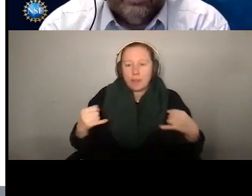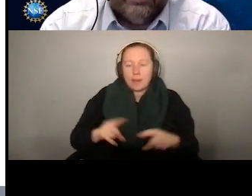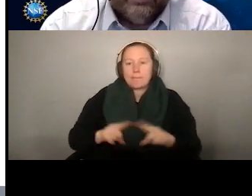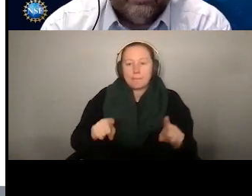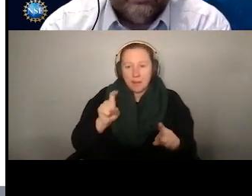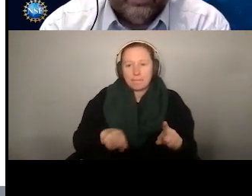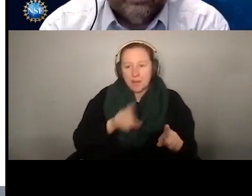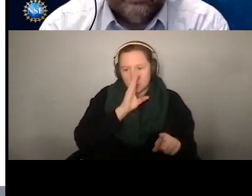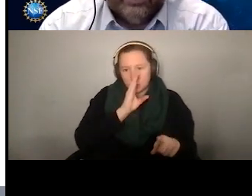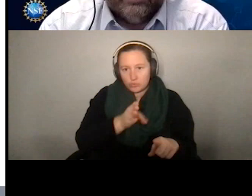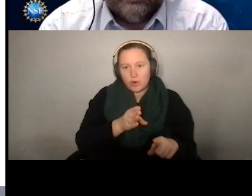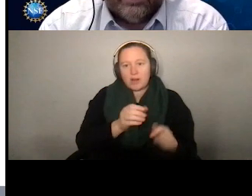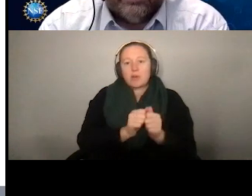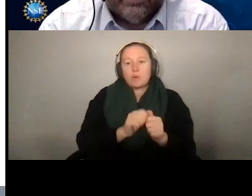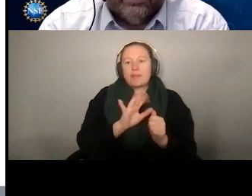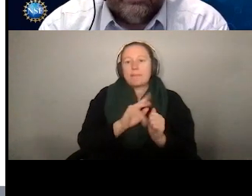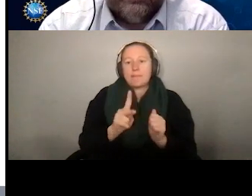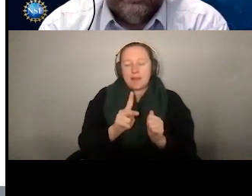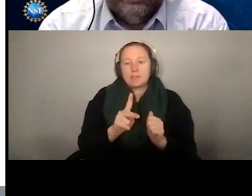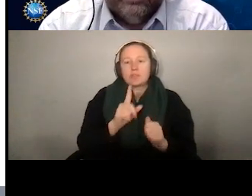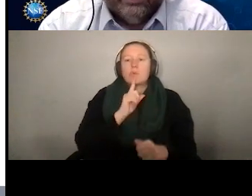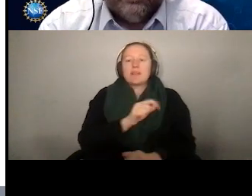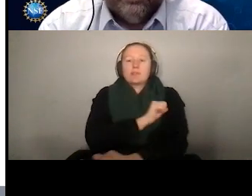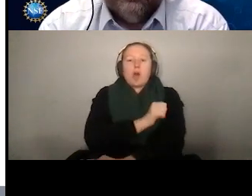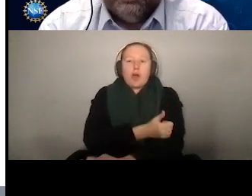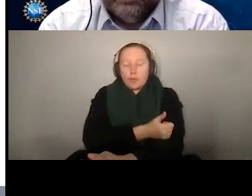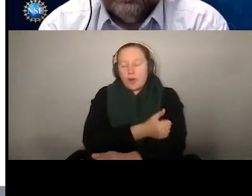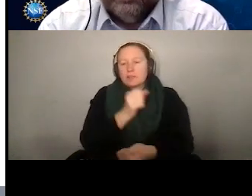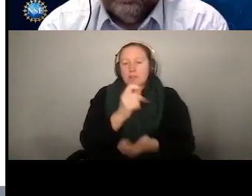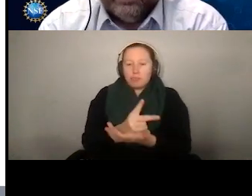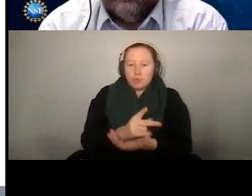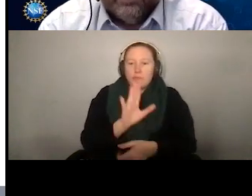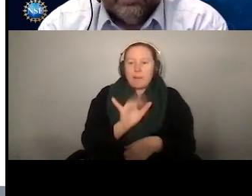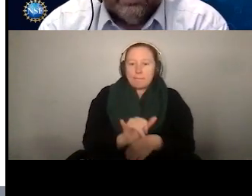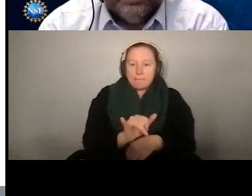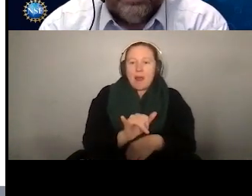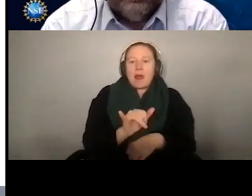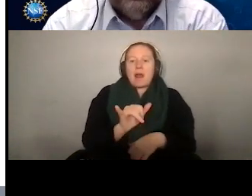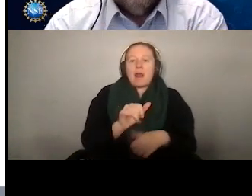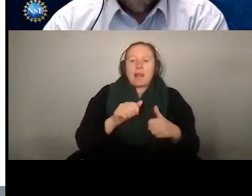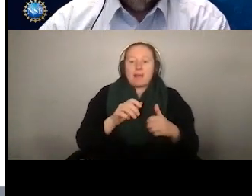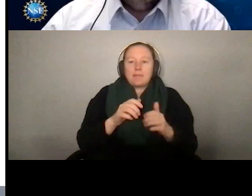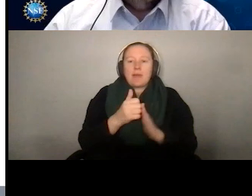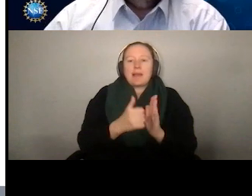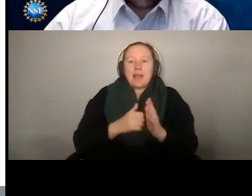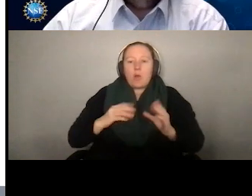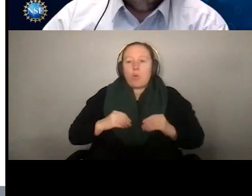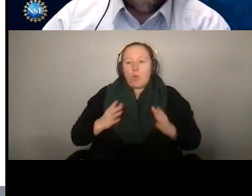the institution's bank so that it is authorized, and approved by the account owner. You may be asking yourself,